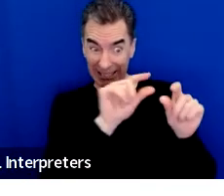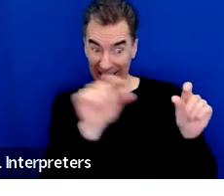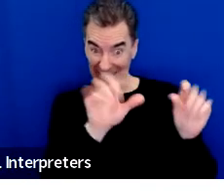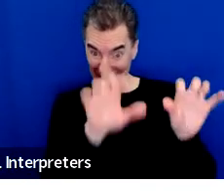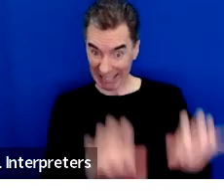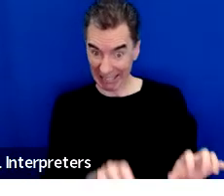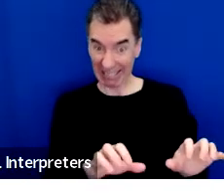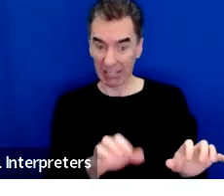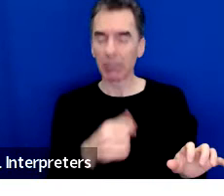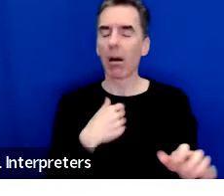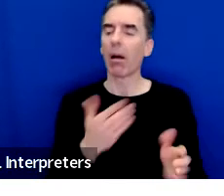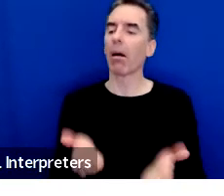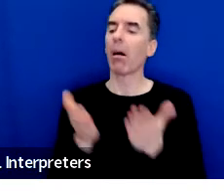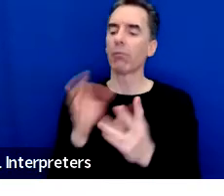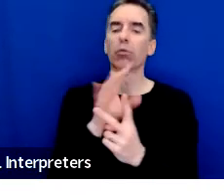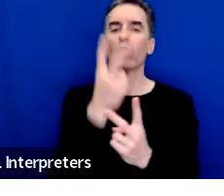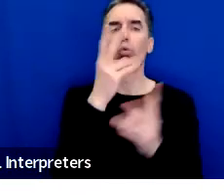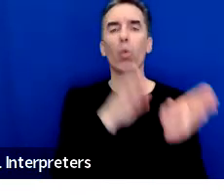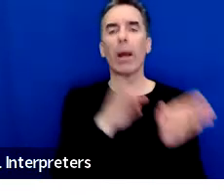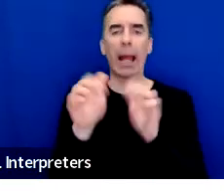to access all of the materials that we find.